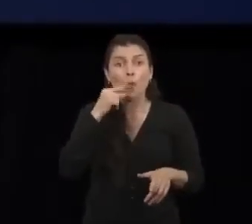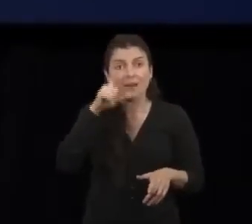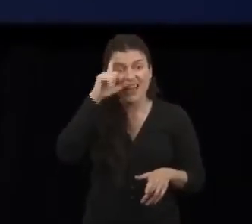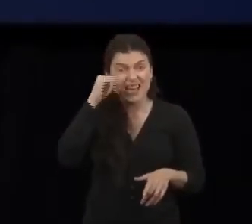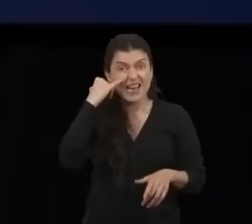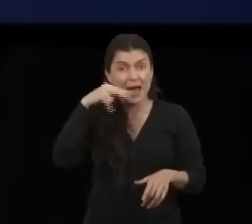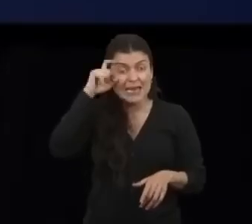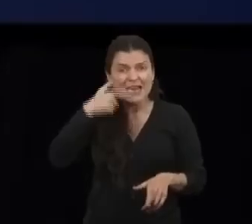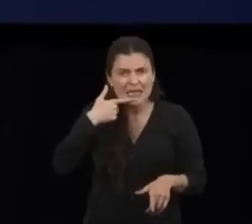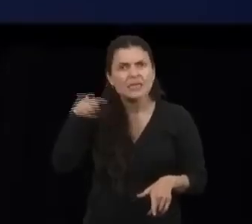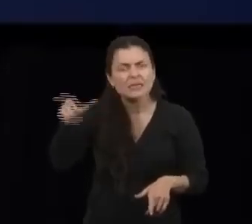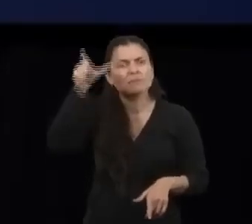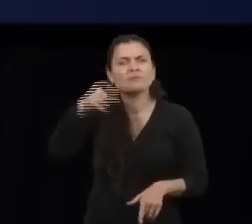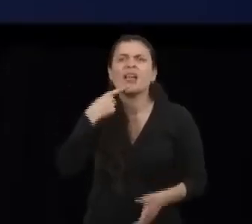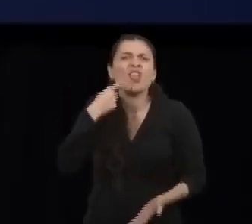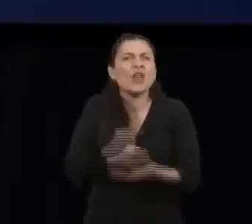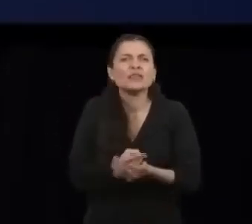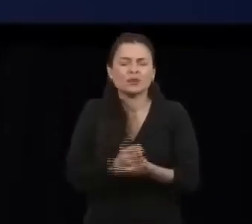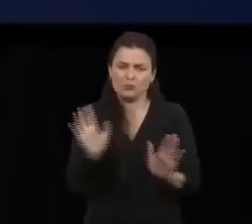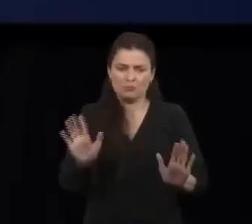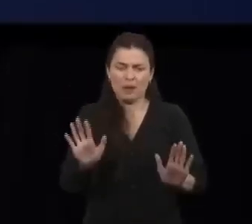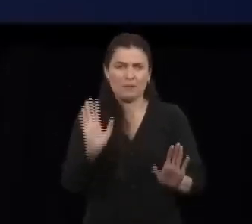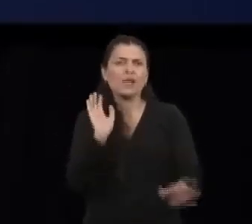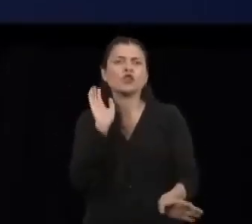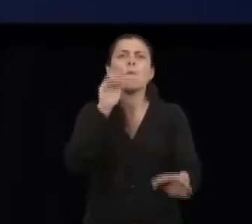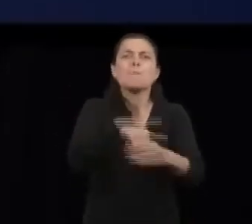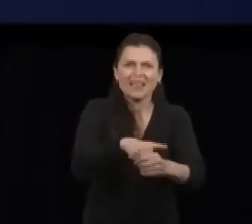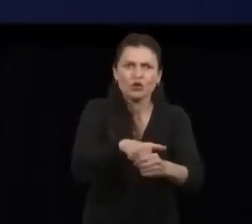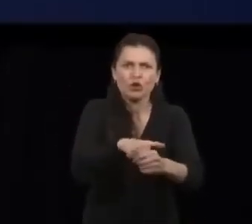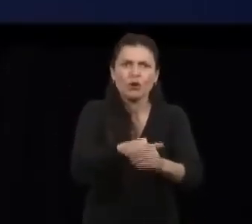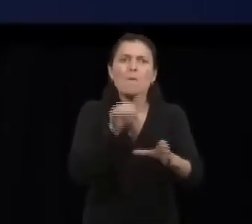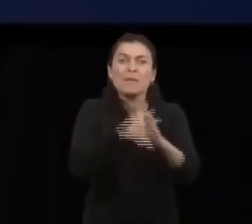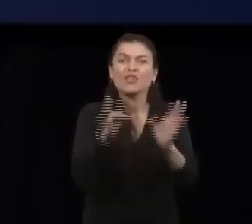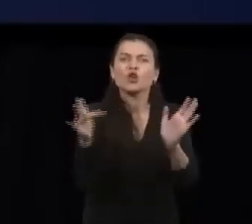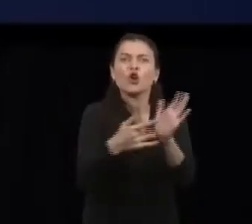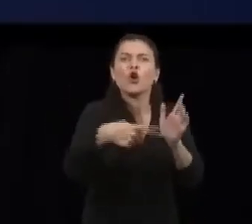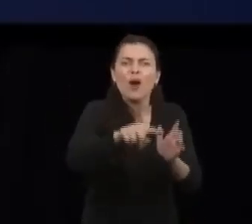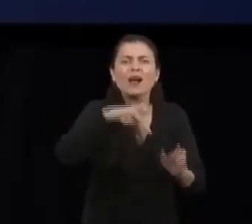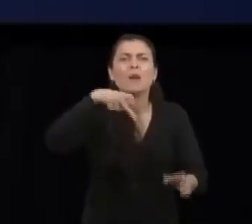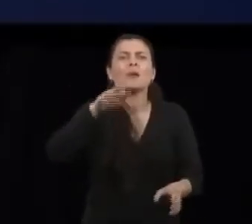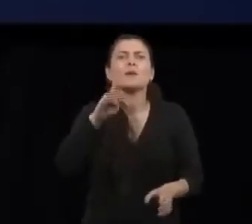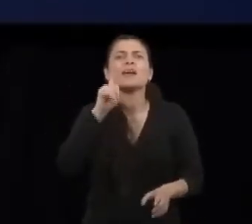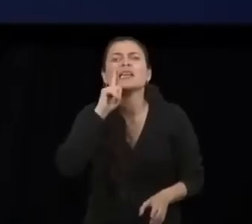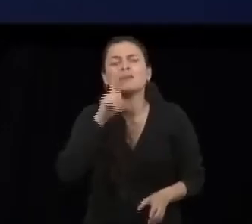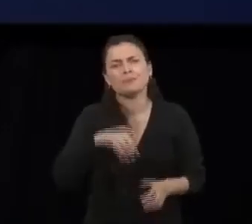in the goods market, that is, the PBI. In the labor market,